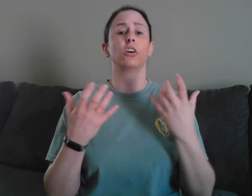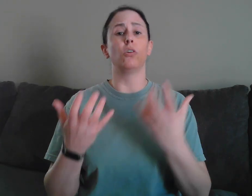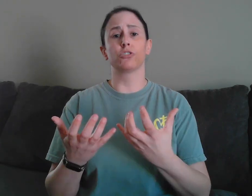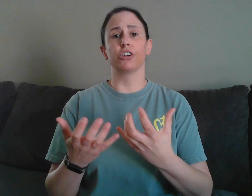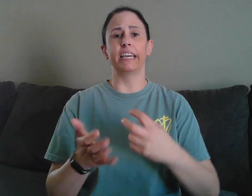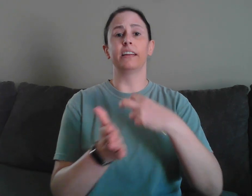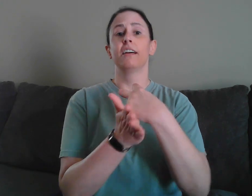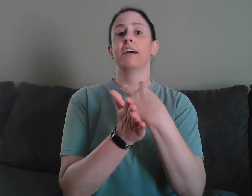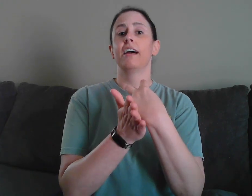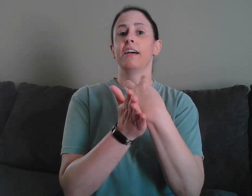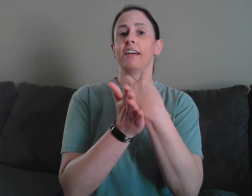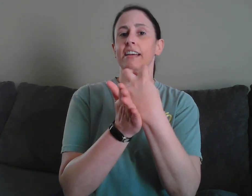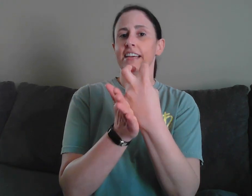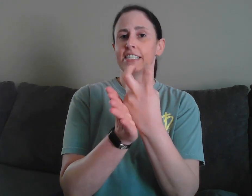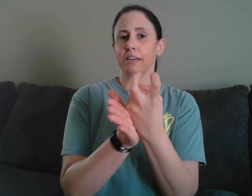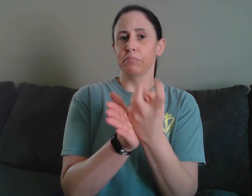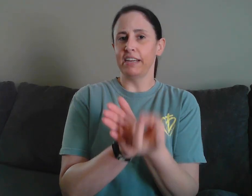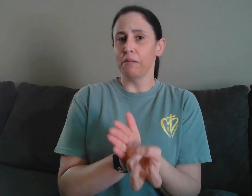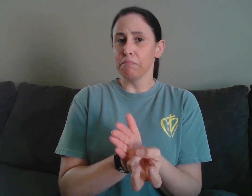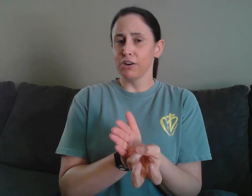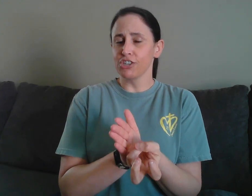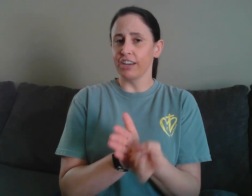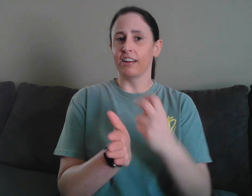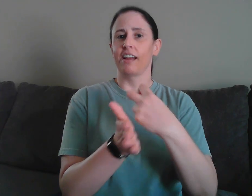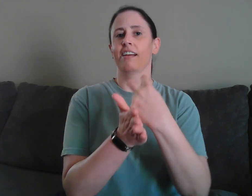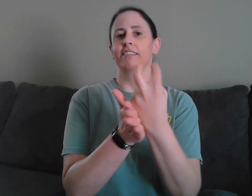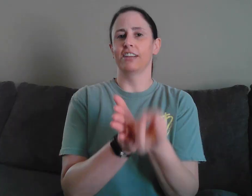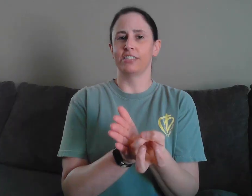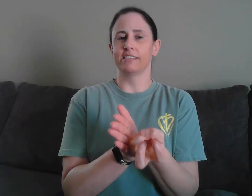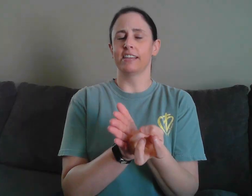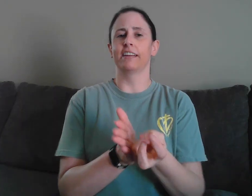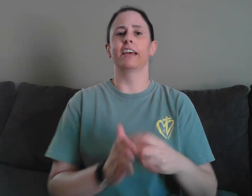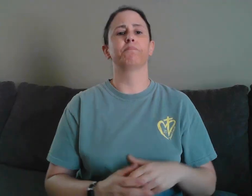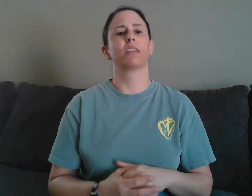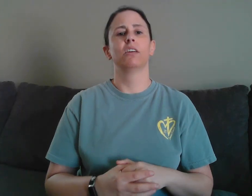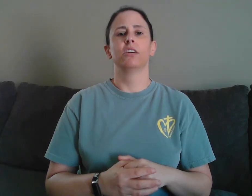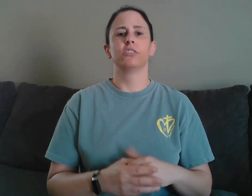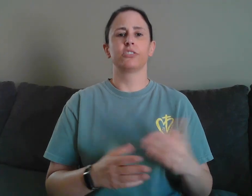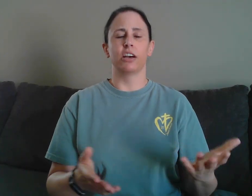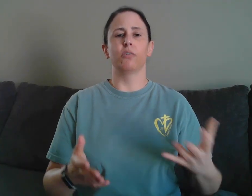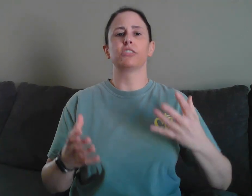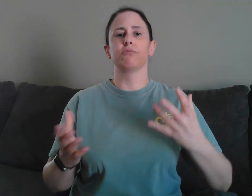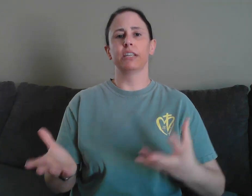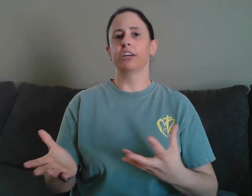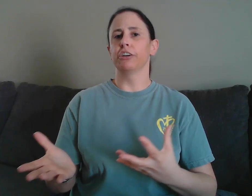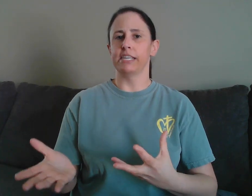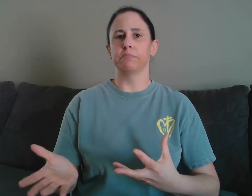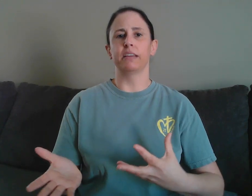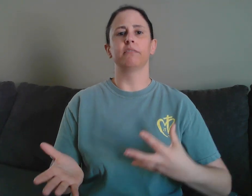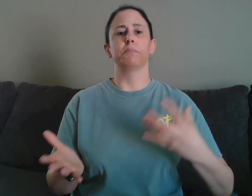with culture. It is complete immersion. There's that sign again. So it's a really good placement